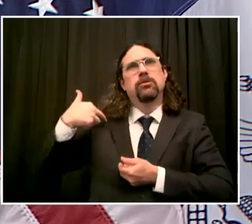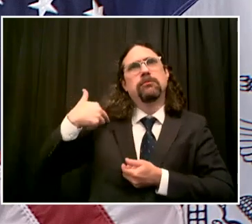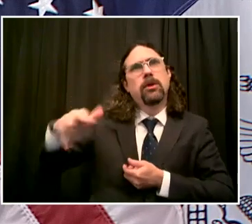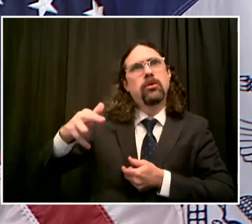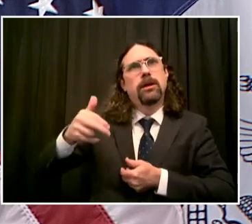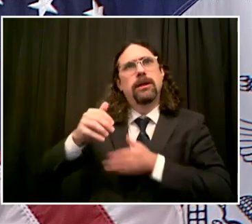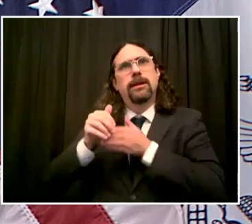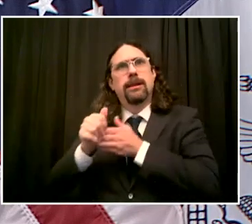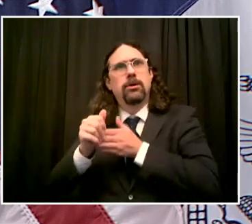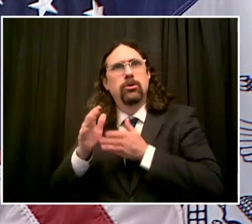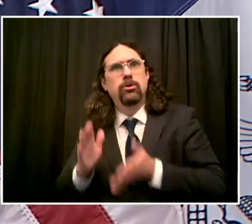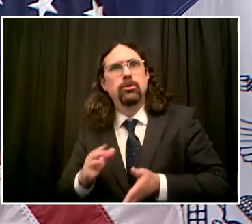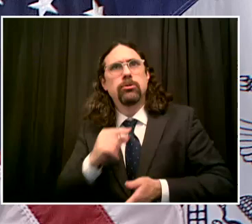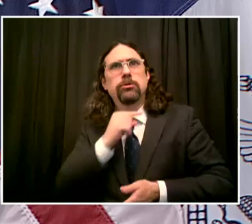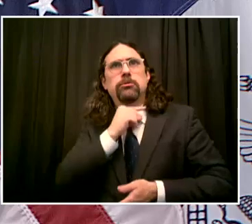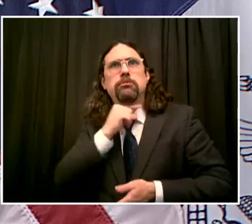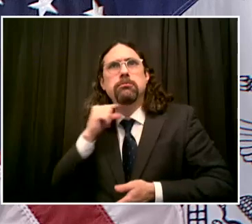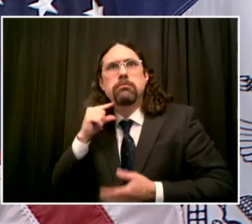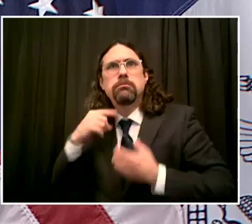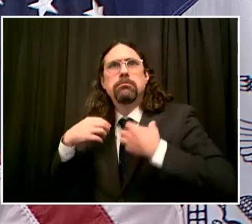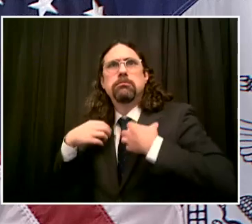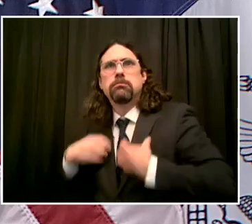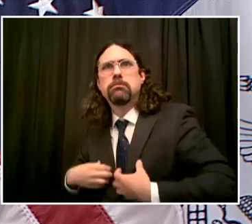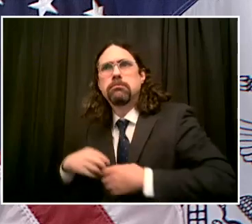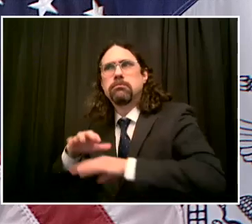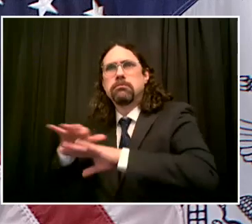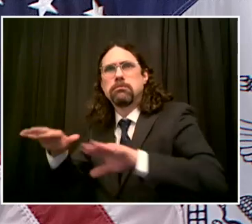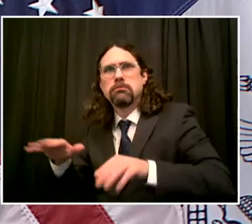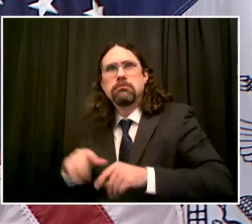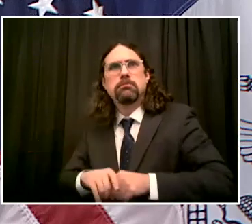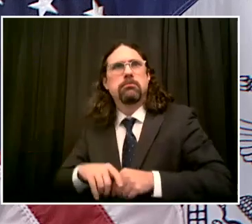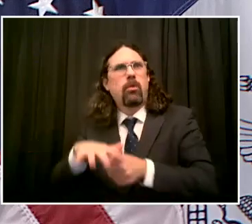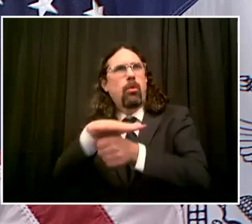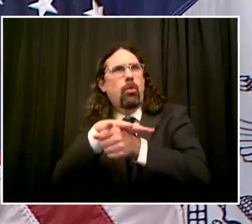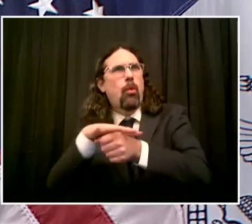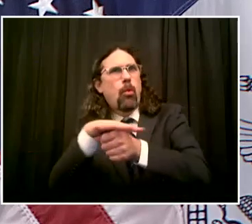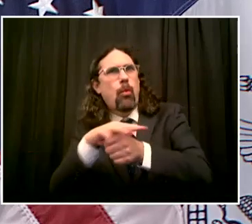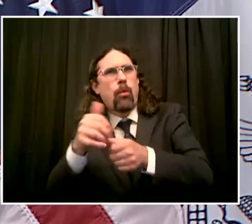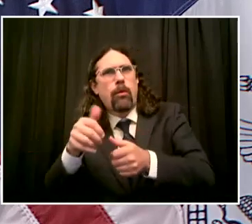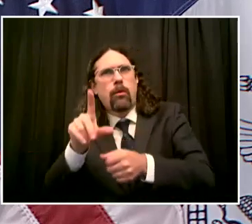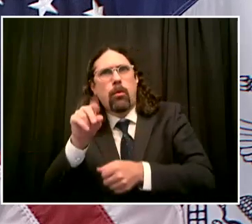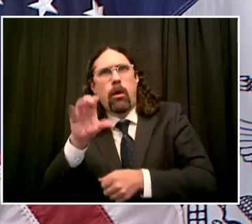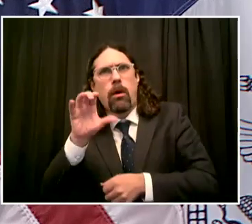LEADERS, CIVIC LEADERS, CLERGY, ELECTED OFFICIALS. AND CURE